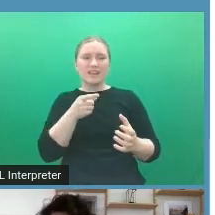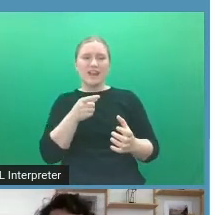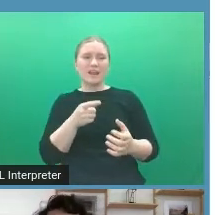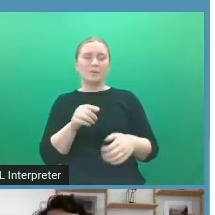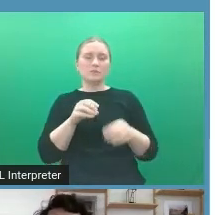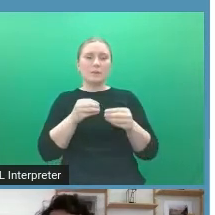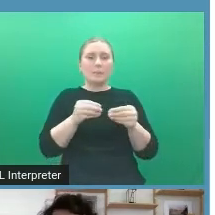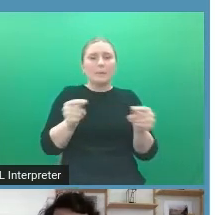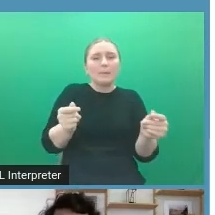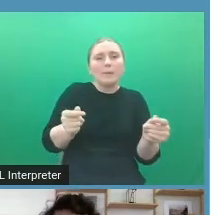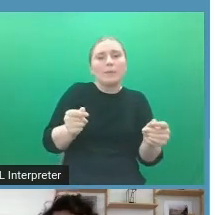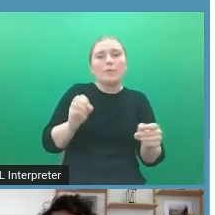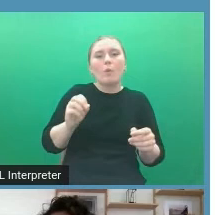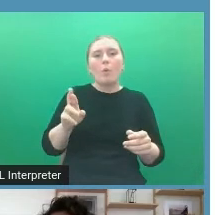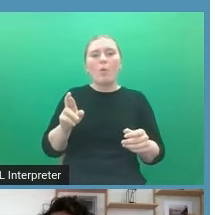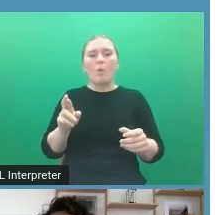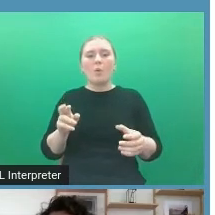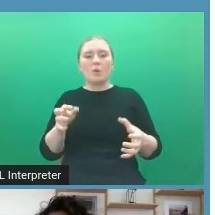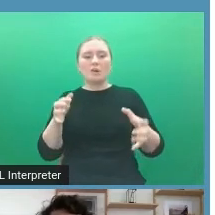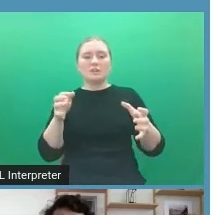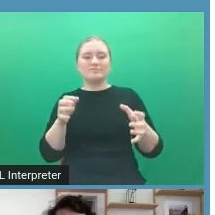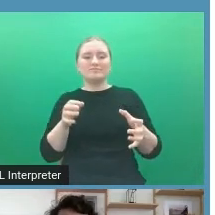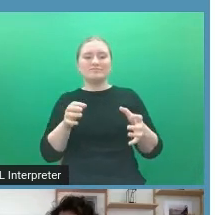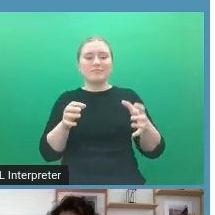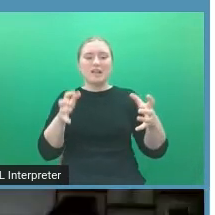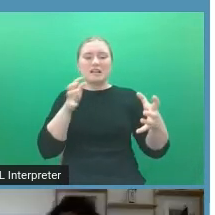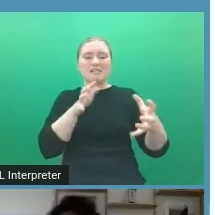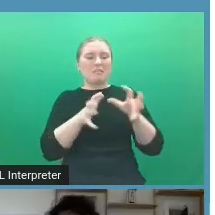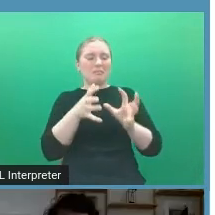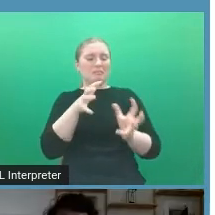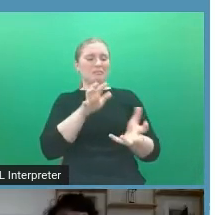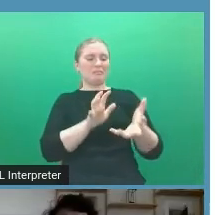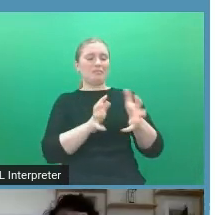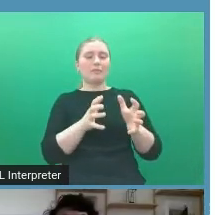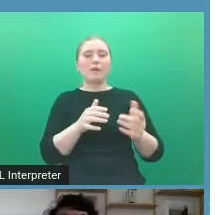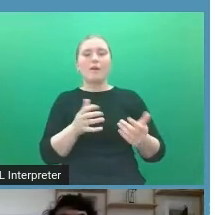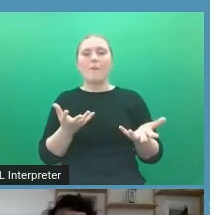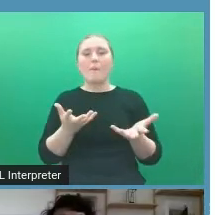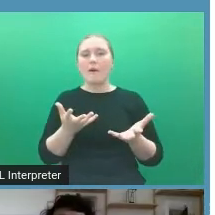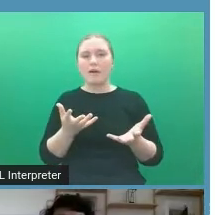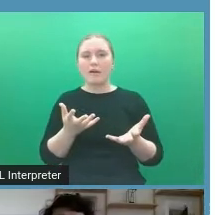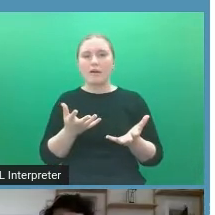These kinds of things. Also thinking about the general condition of the object. Does it look